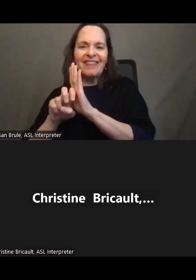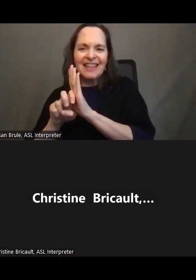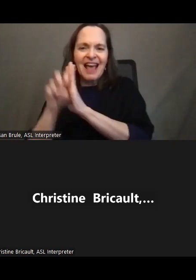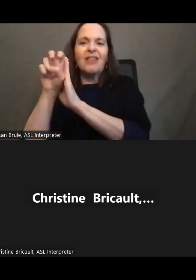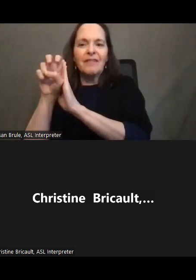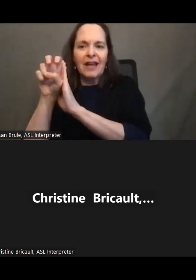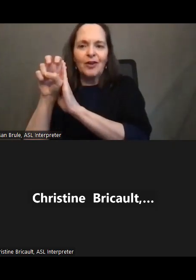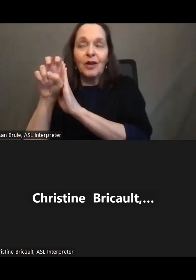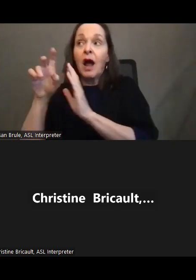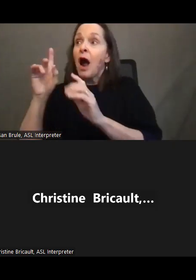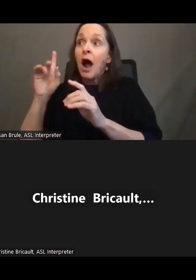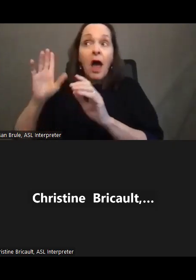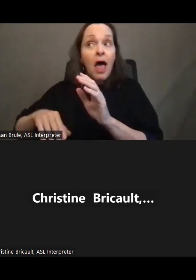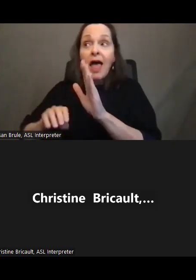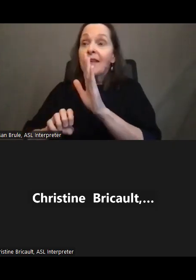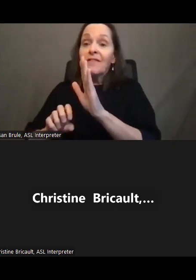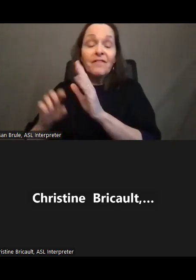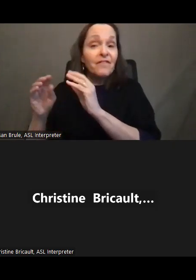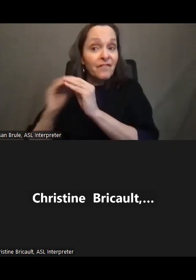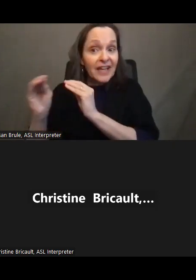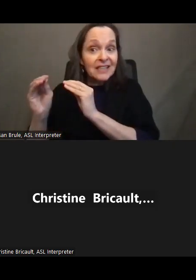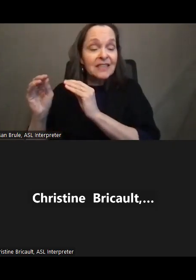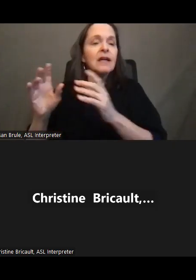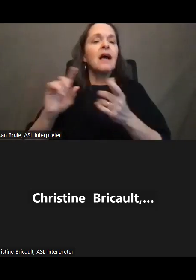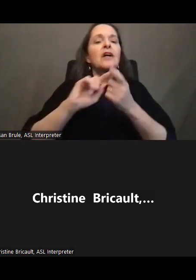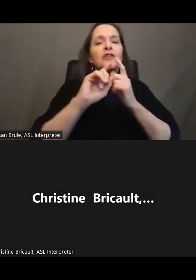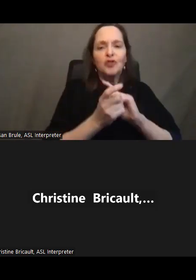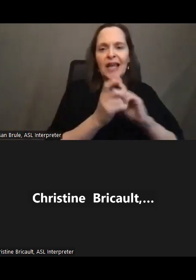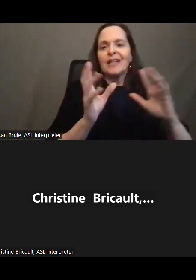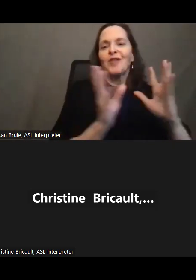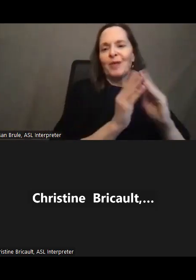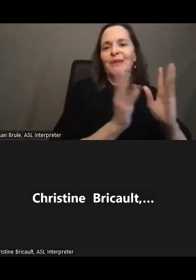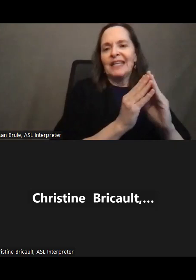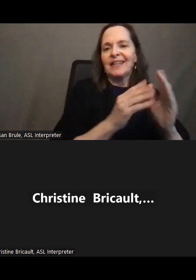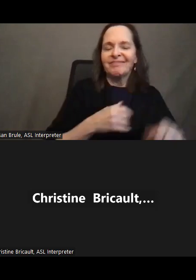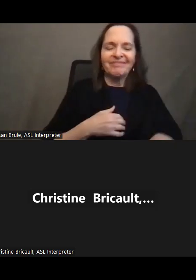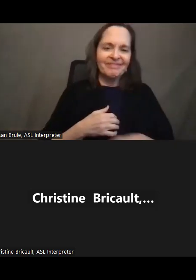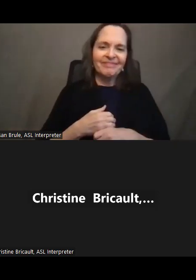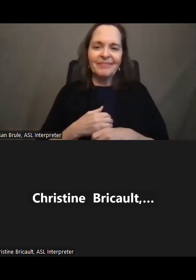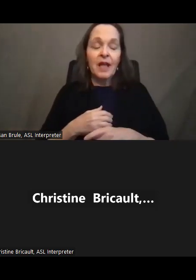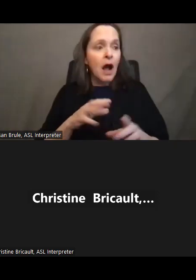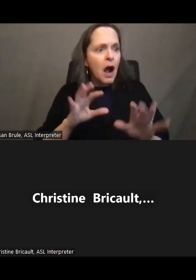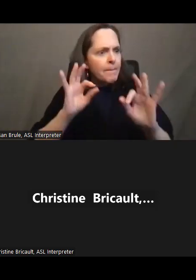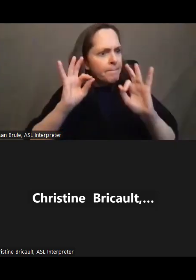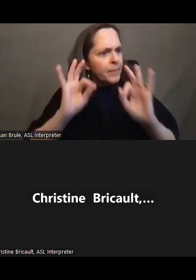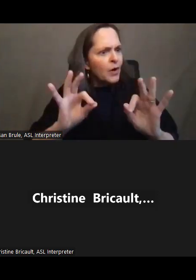I've been attending a lot of meetings lately around the town. Good. That's exactly right.